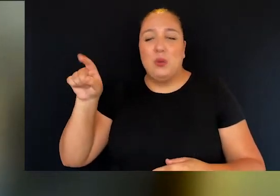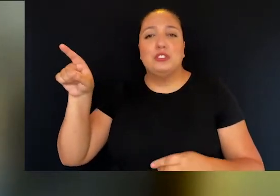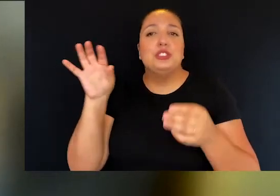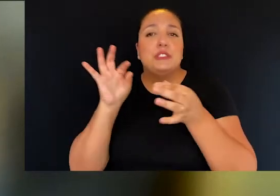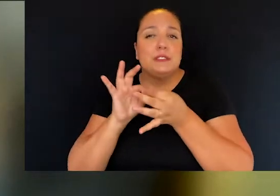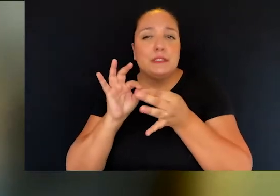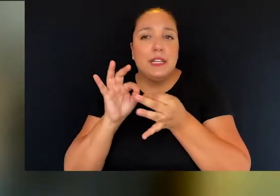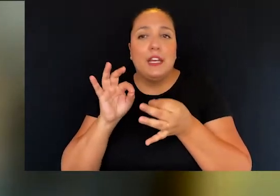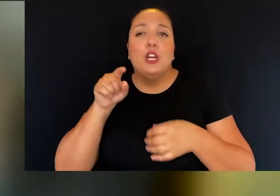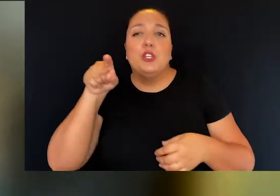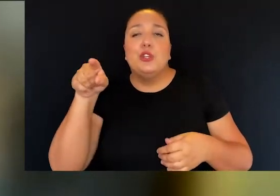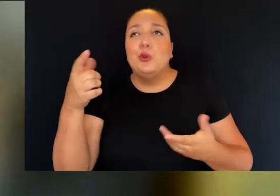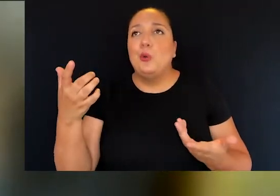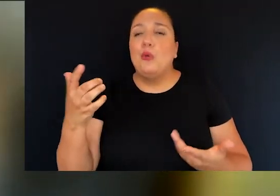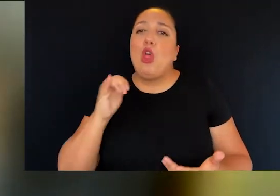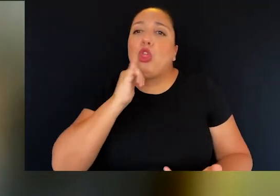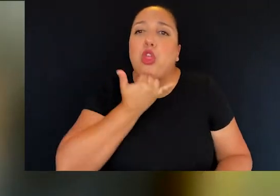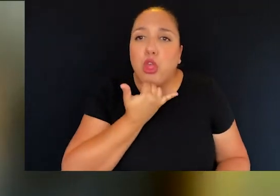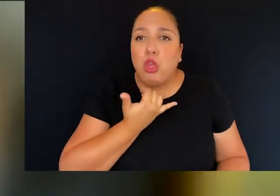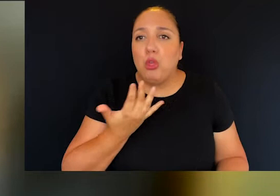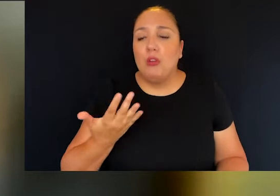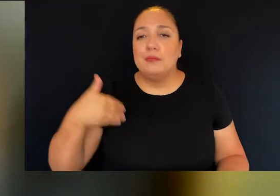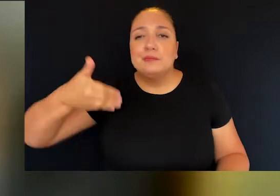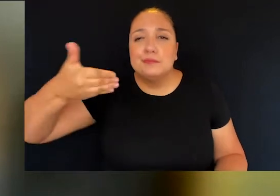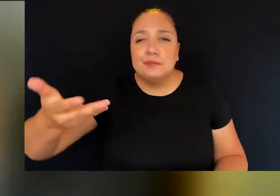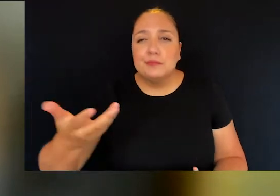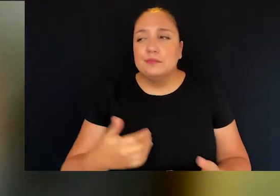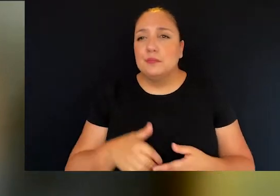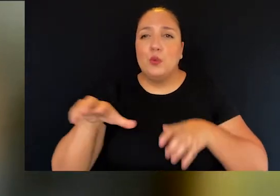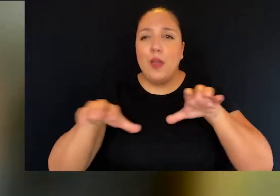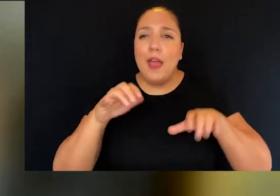are a quote-unquote klutz or you're uncool or not,